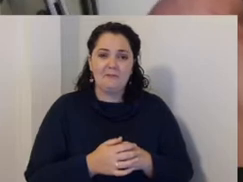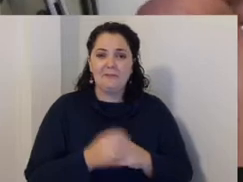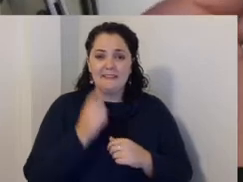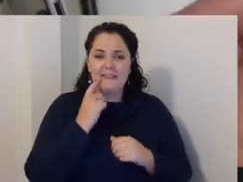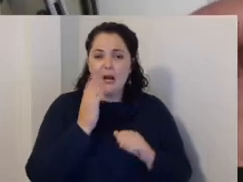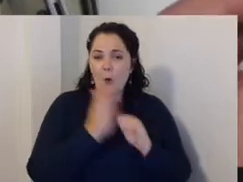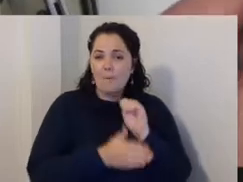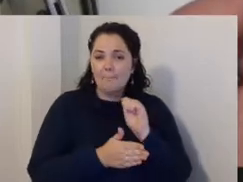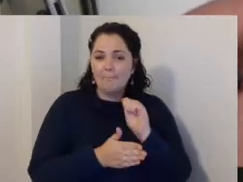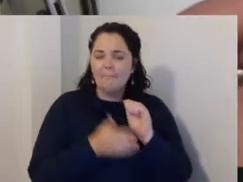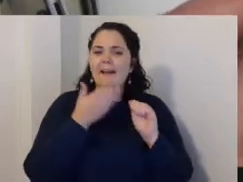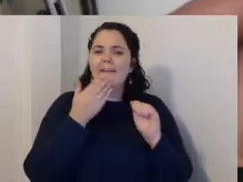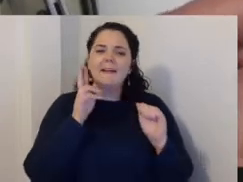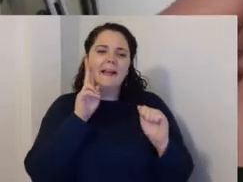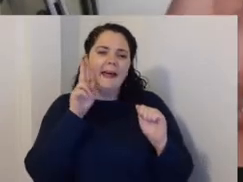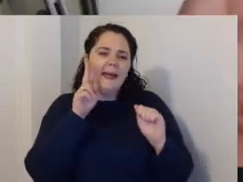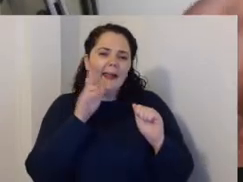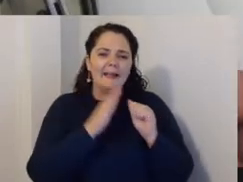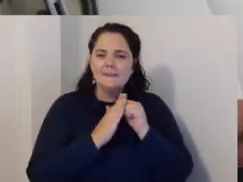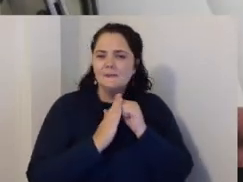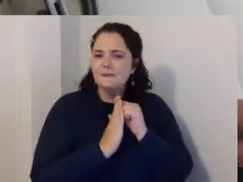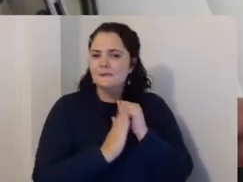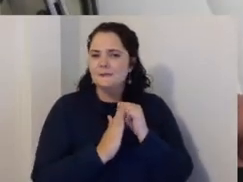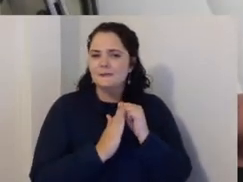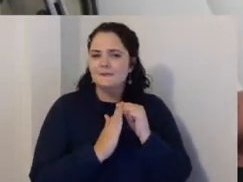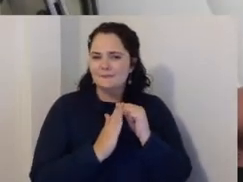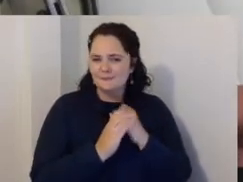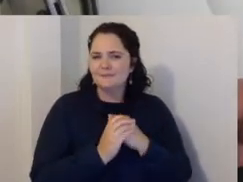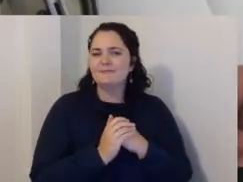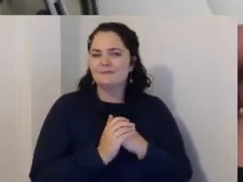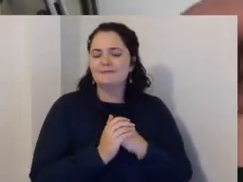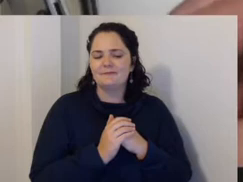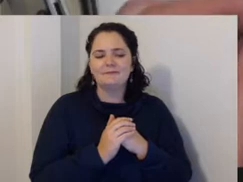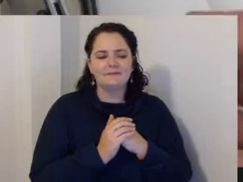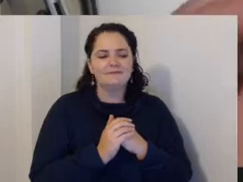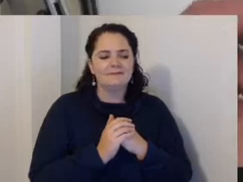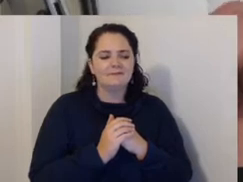off that end and now I've got a nice clean and sharp edge to that eraser that you can that I can